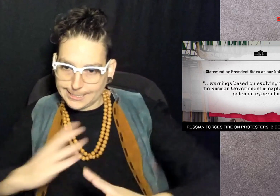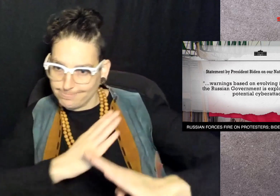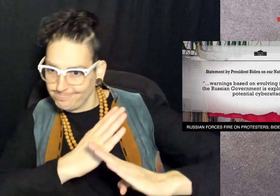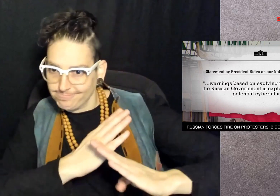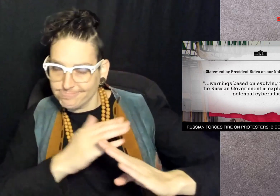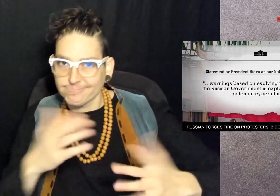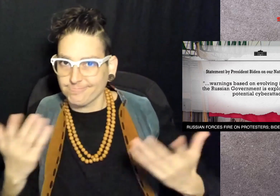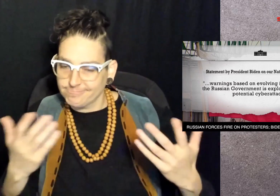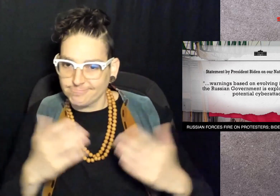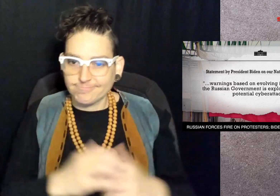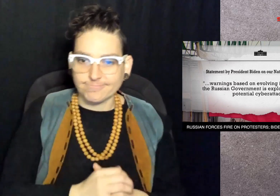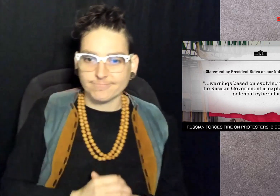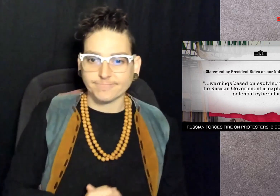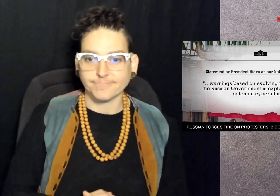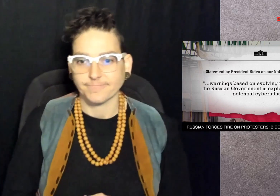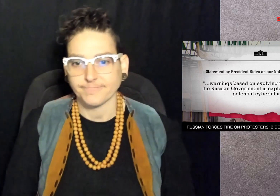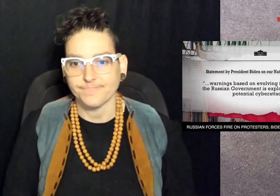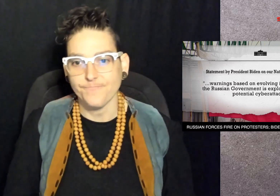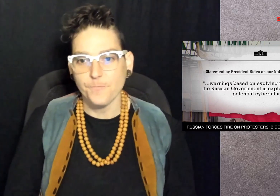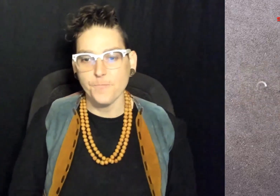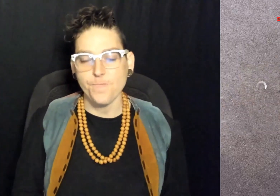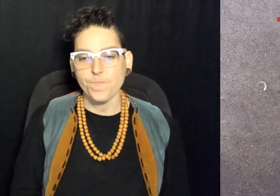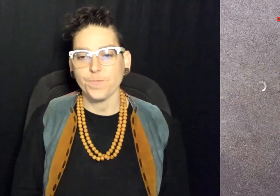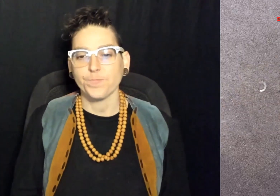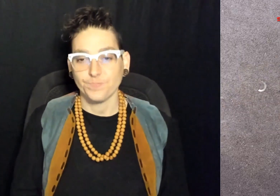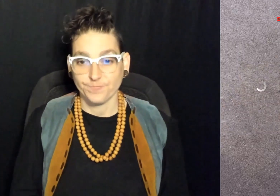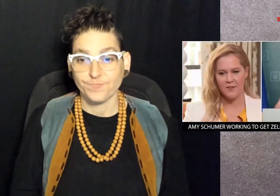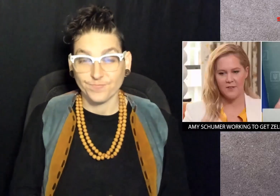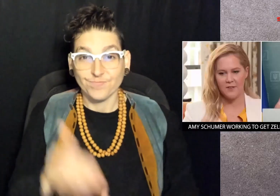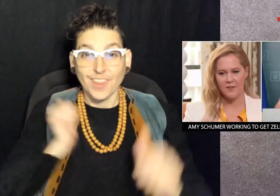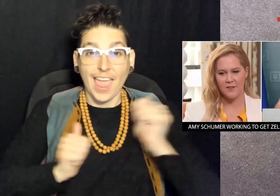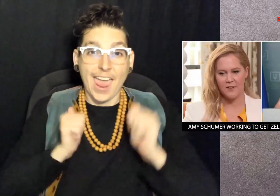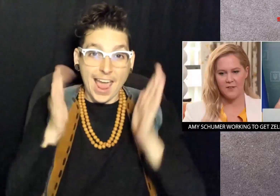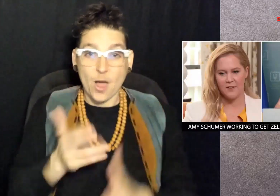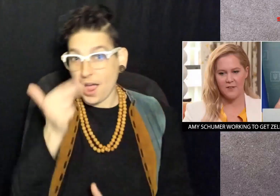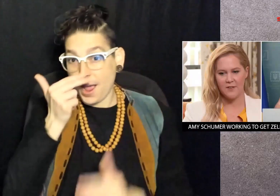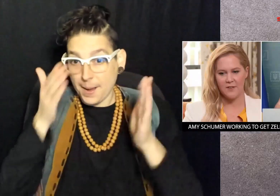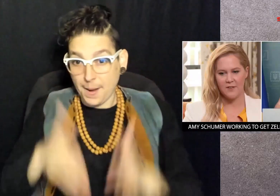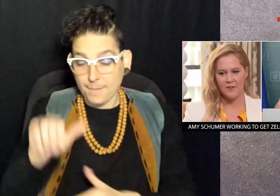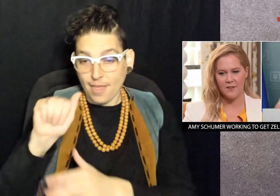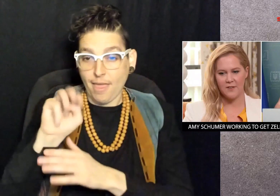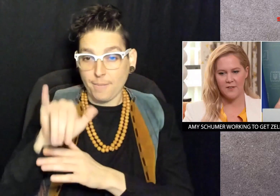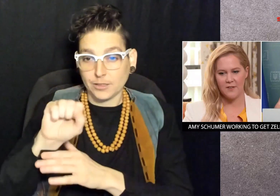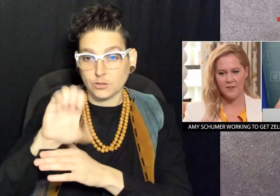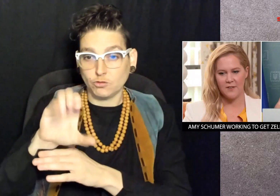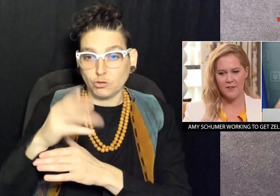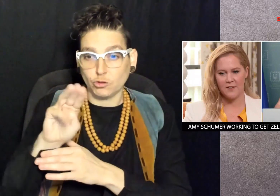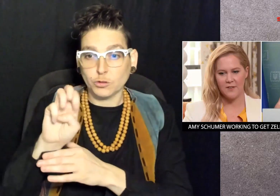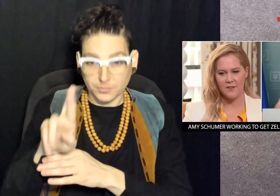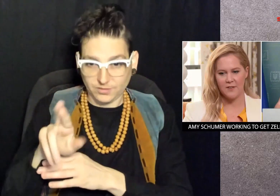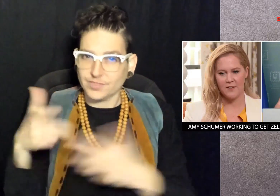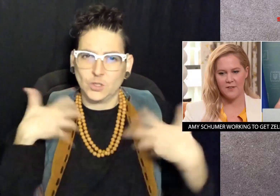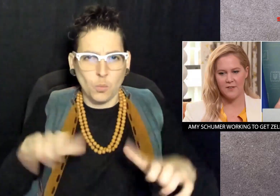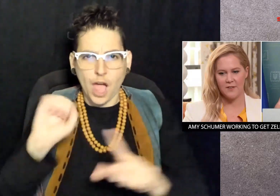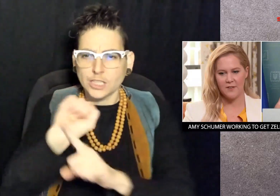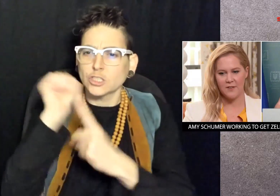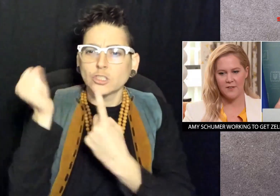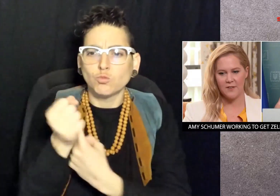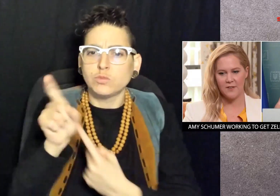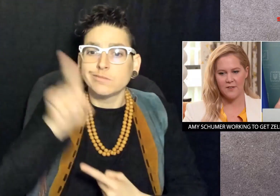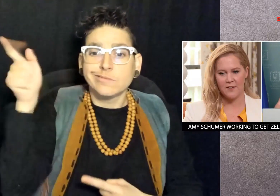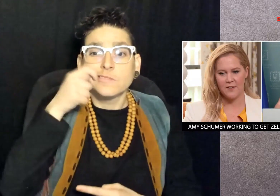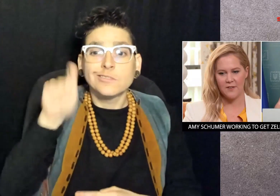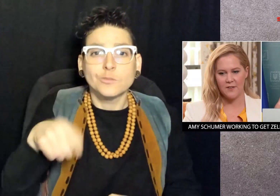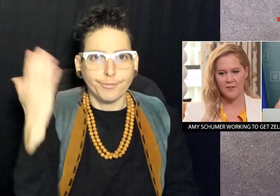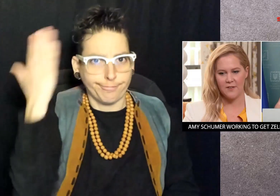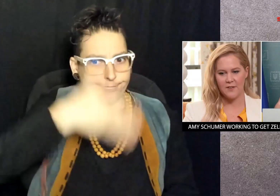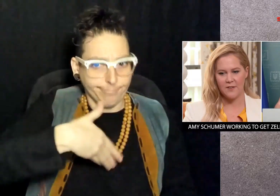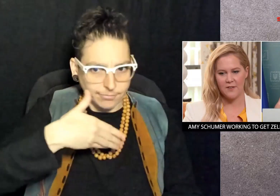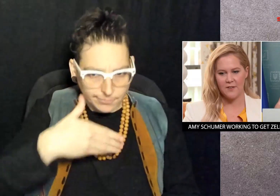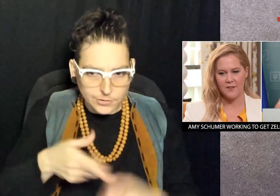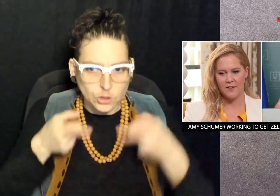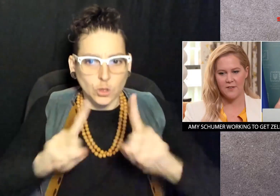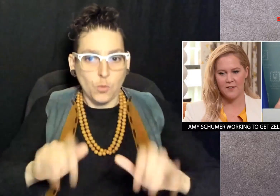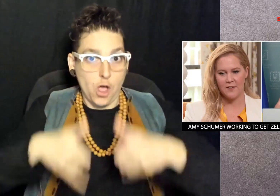part to get ready as well actress and comedian Amy Schumer does not